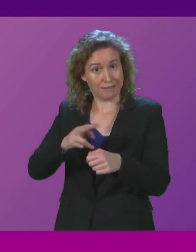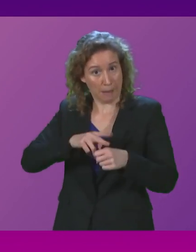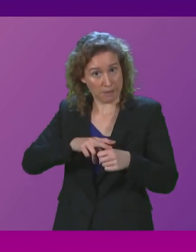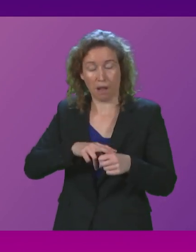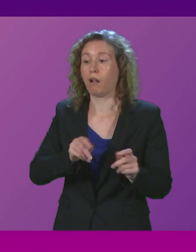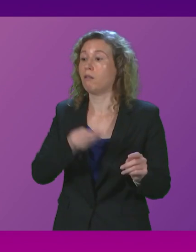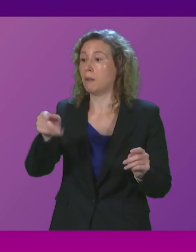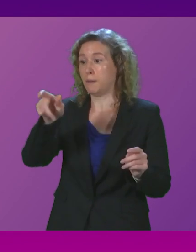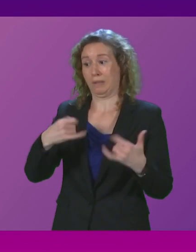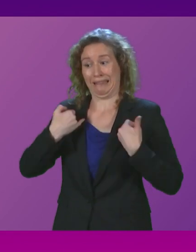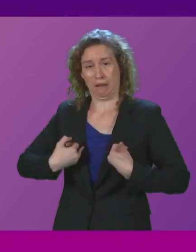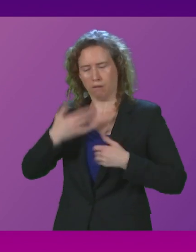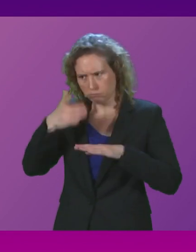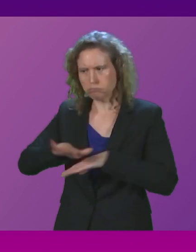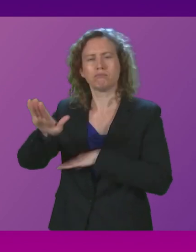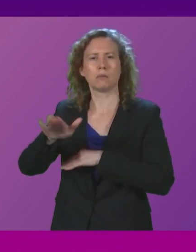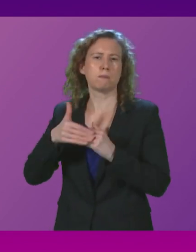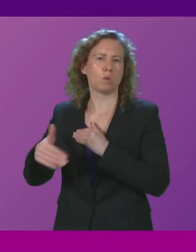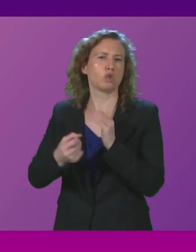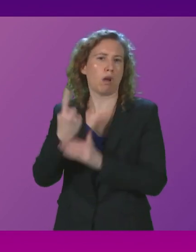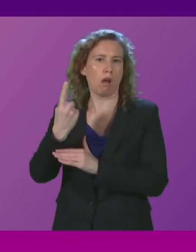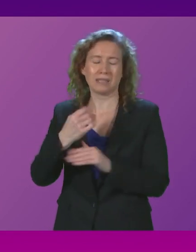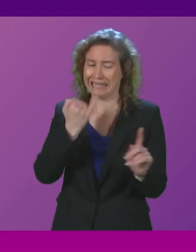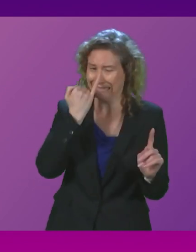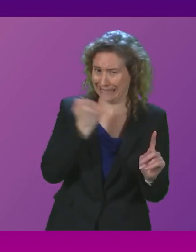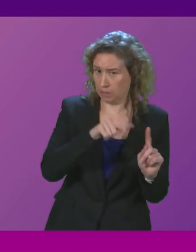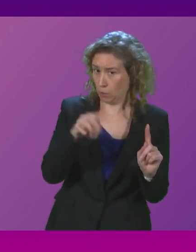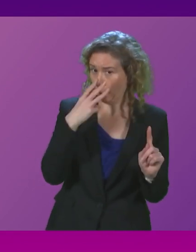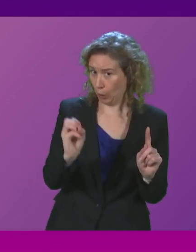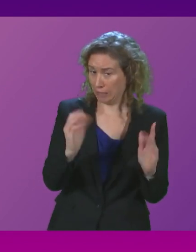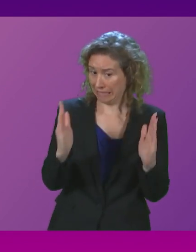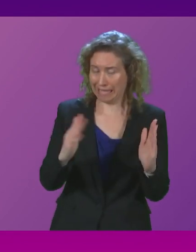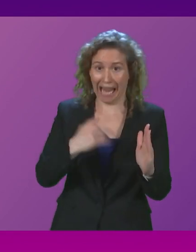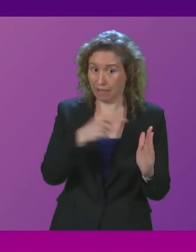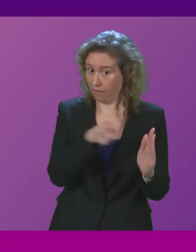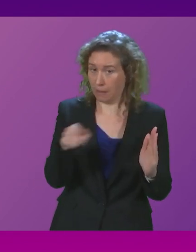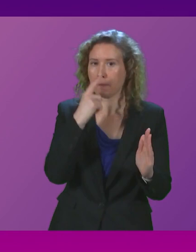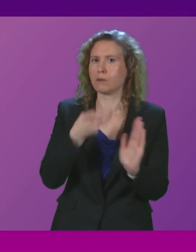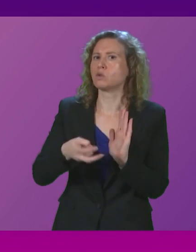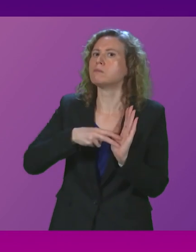It has been pointed out that people between ages 16 and 30 can join the stem cell register.